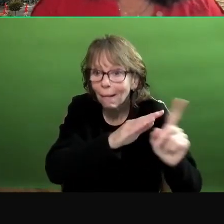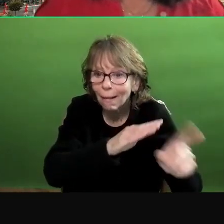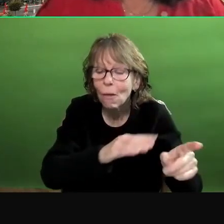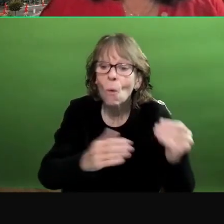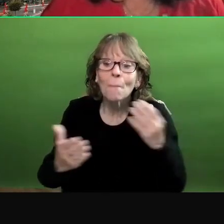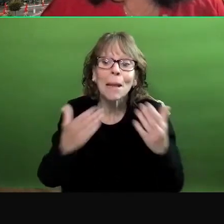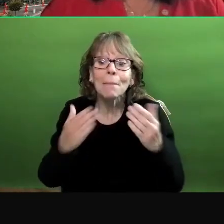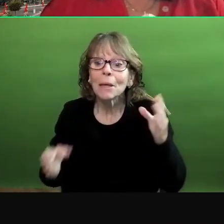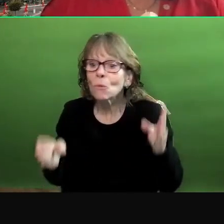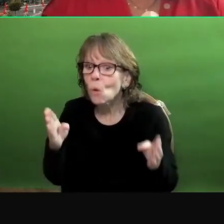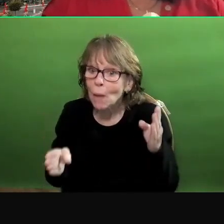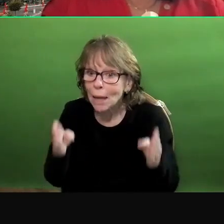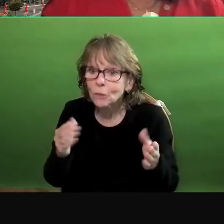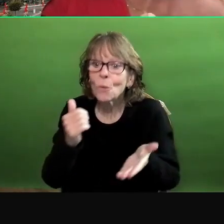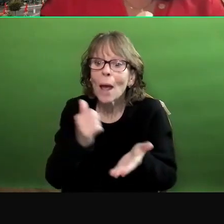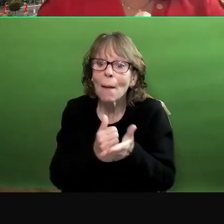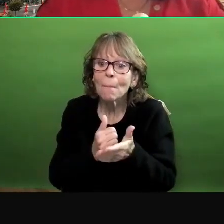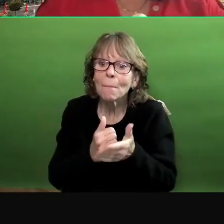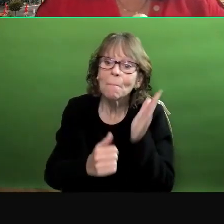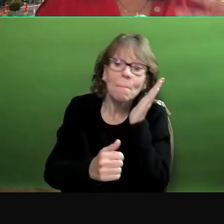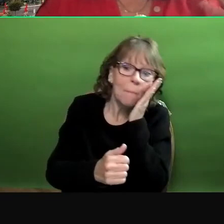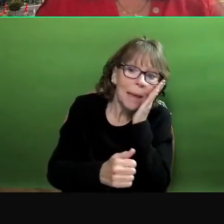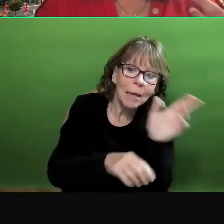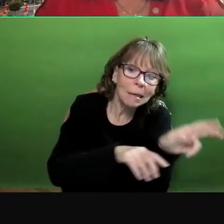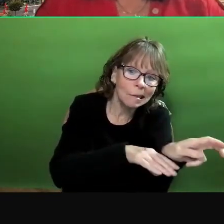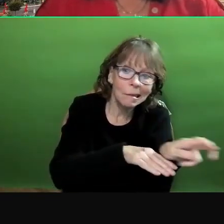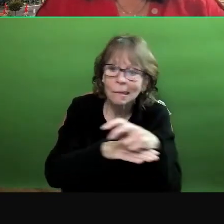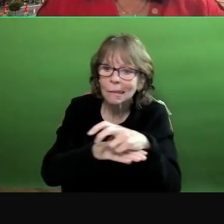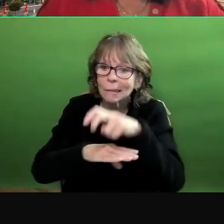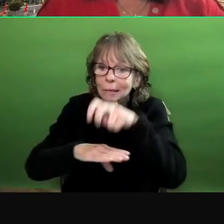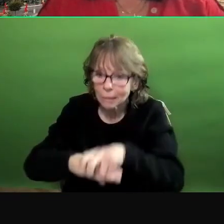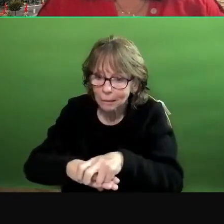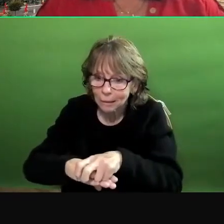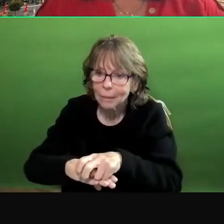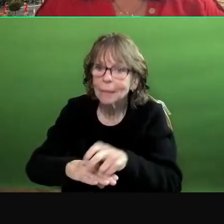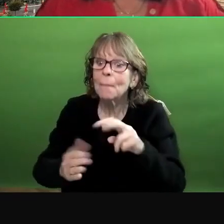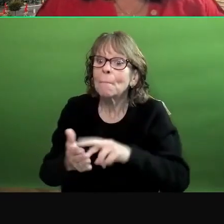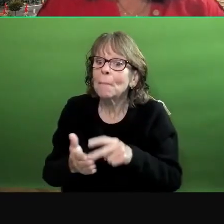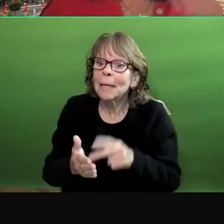transfers. That means that caregivers can then stop doing those activities or